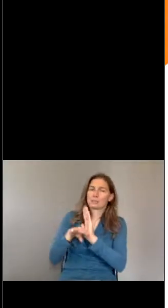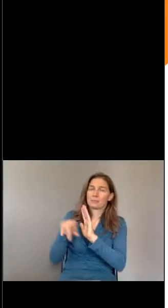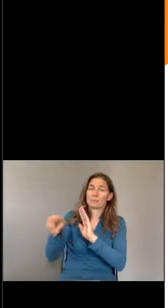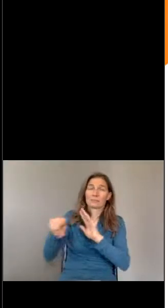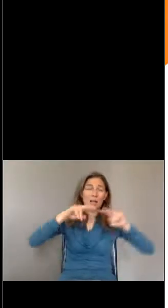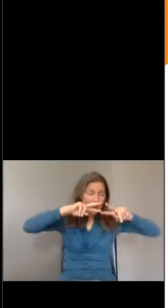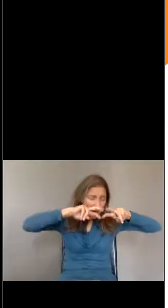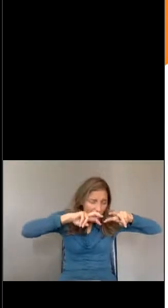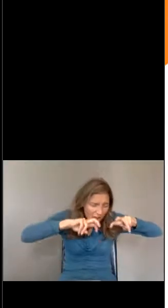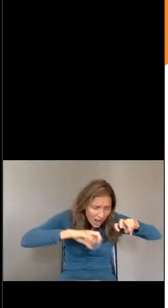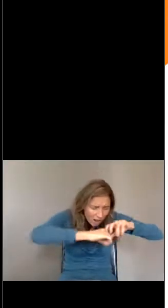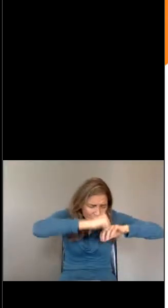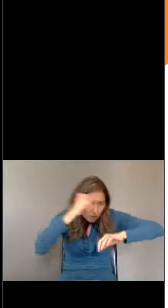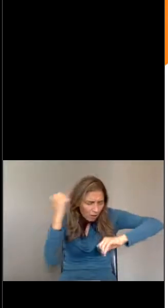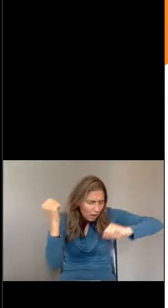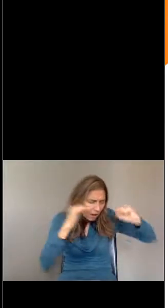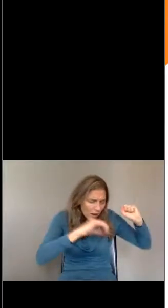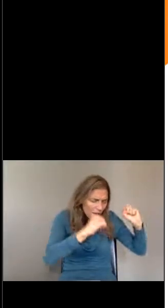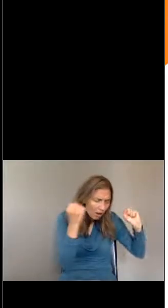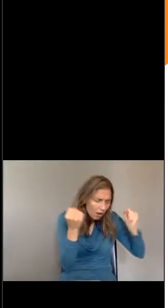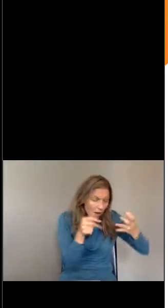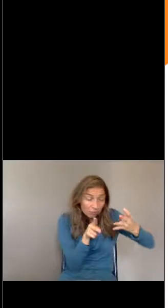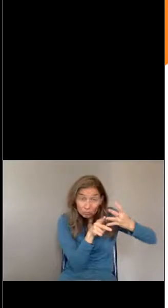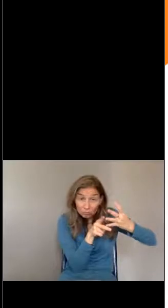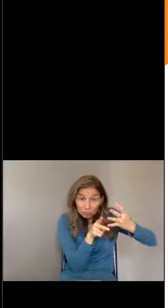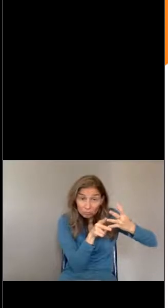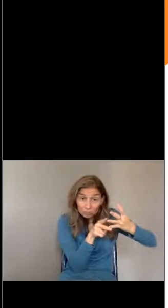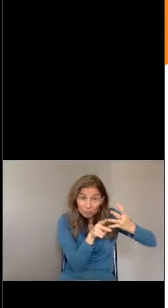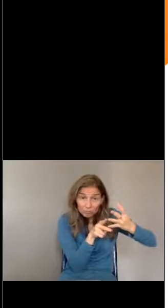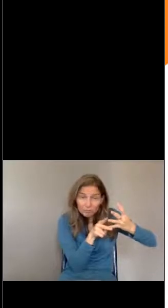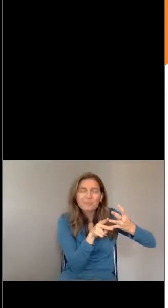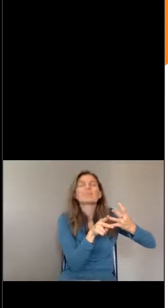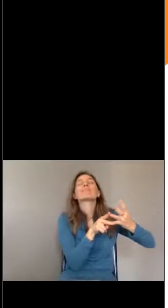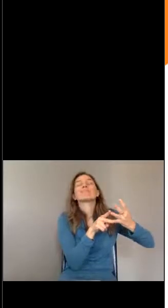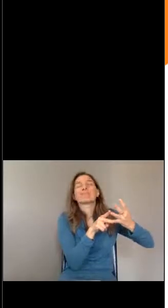they are basically with the objective of alleviation of poverty.